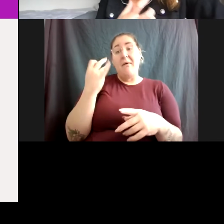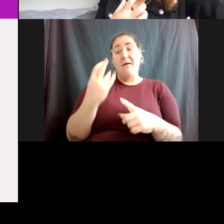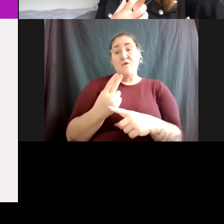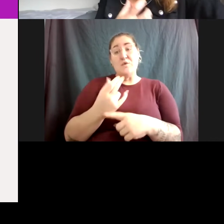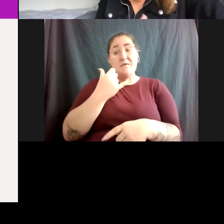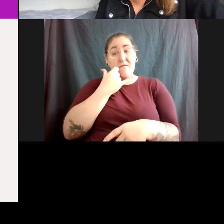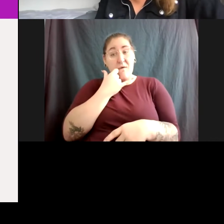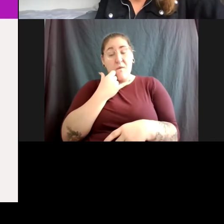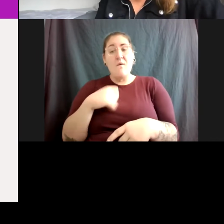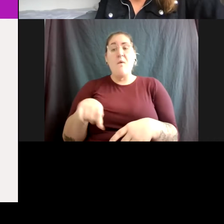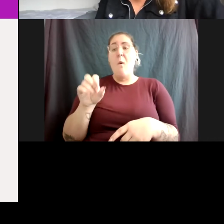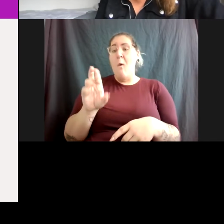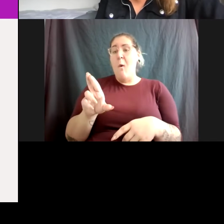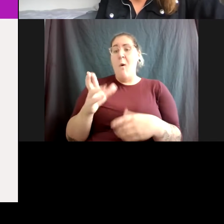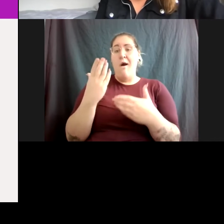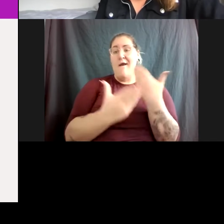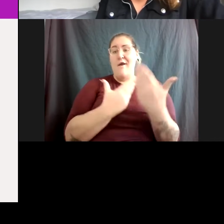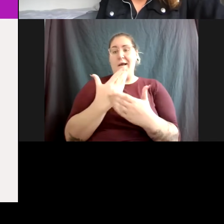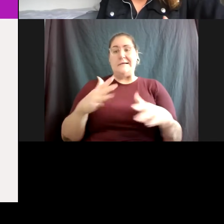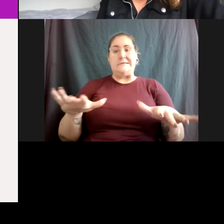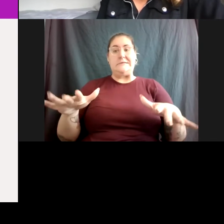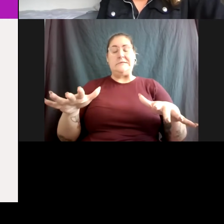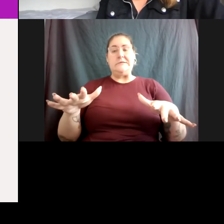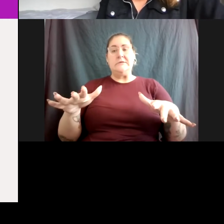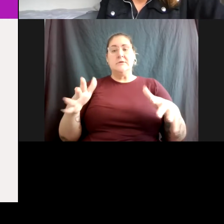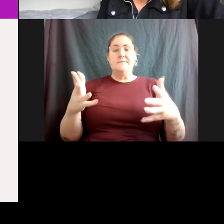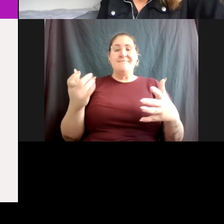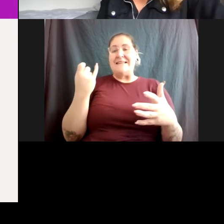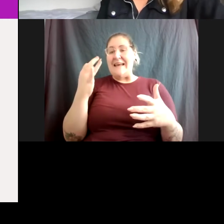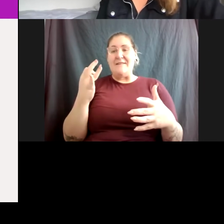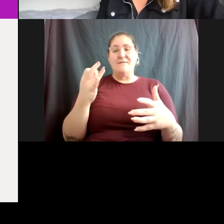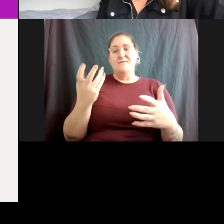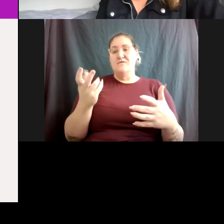people who have tremors in their hands, people who are traveling on bumpy trains, perhaps